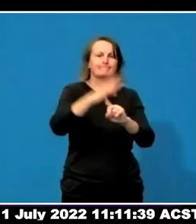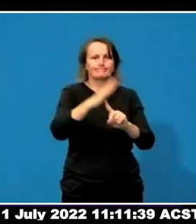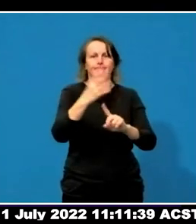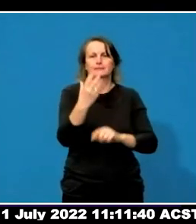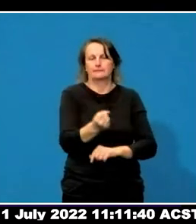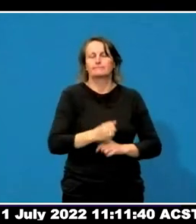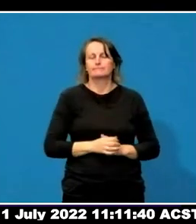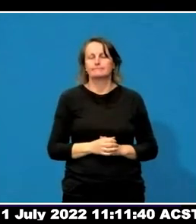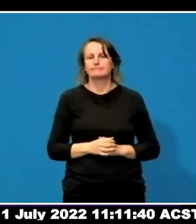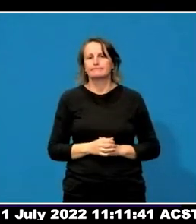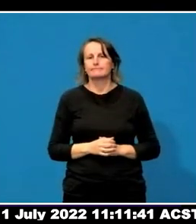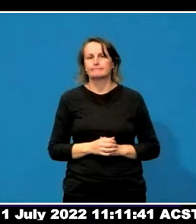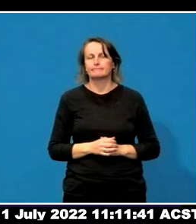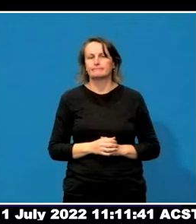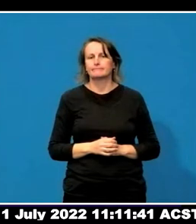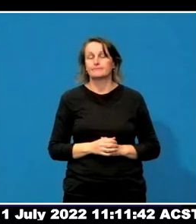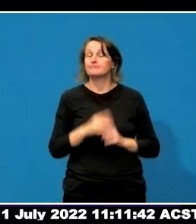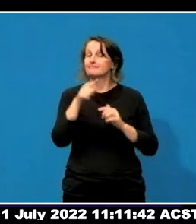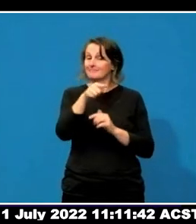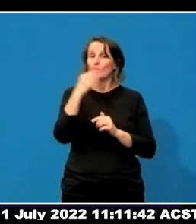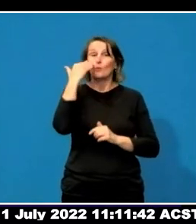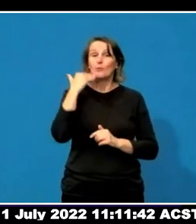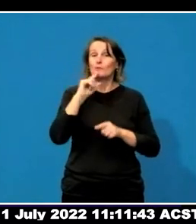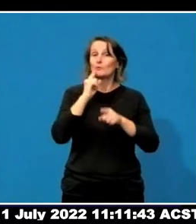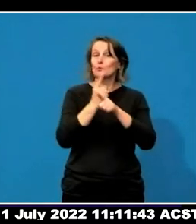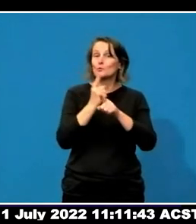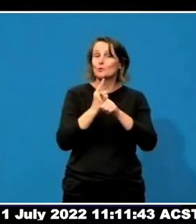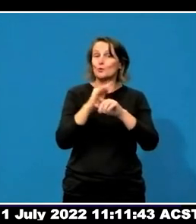Jazsikah will share her beliefs and experiences of how the NDIA needs to have a